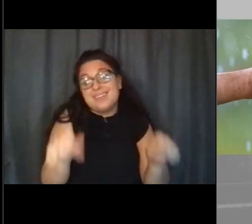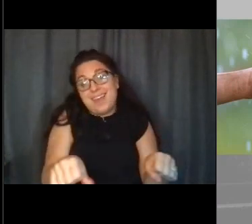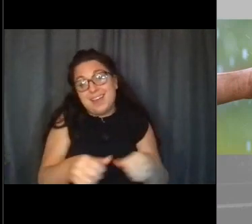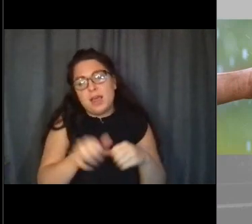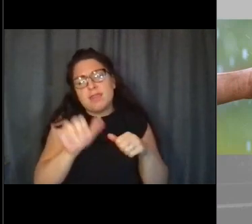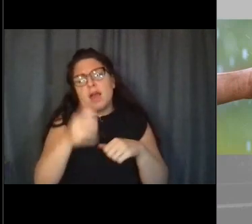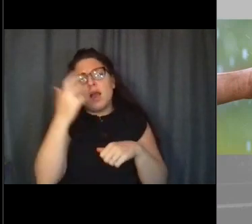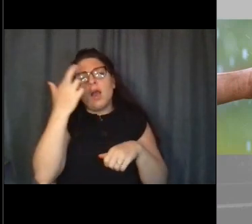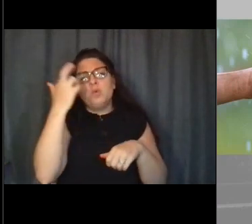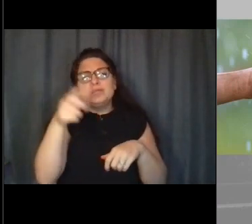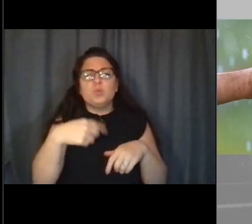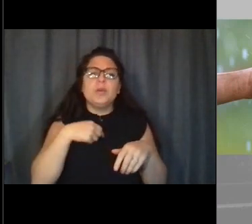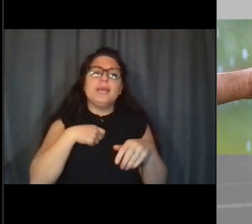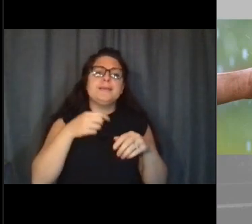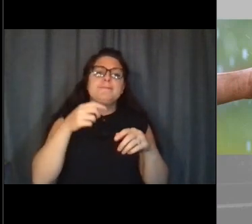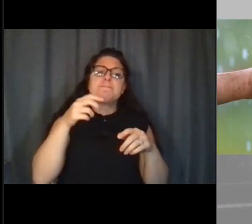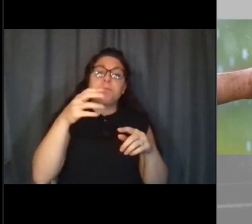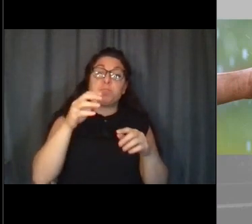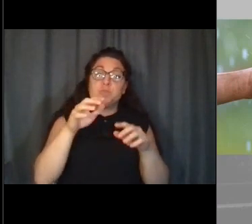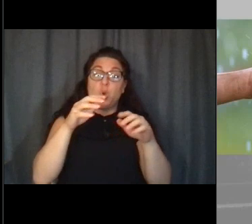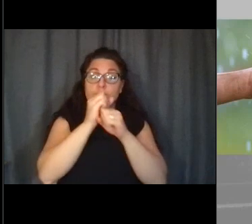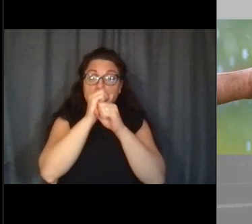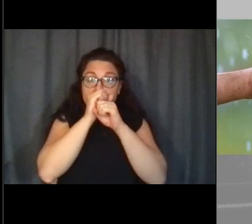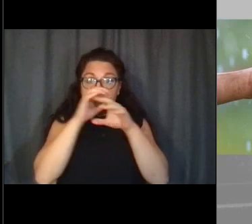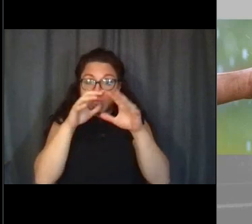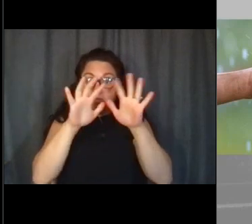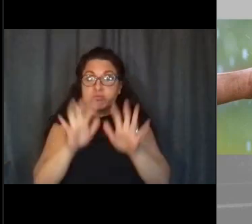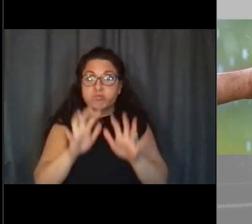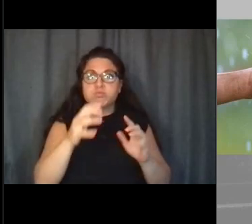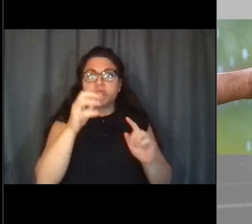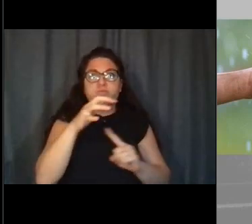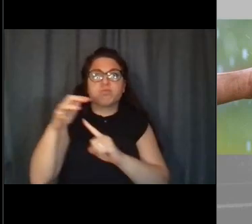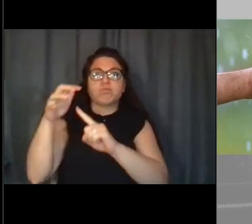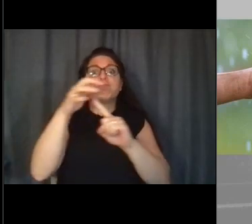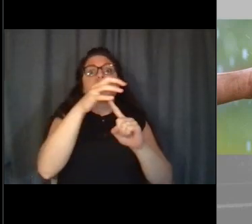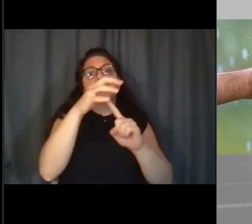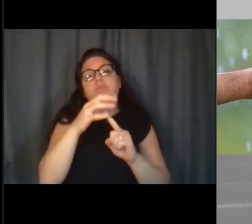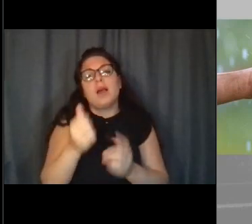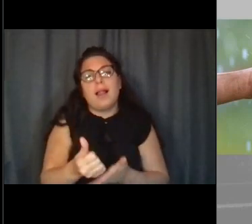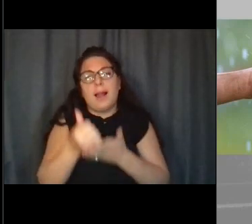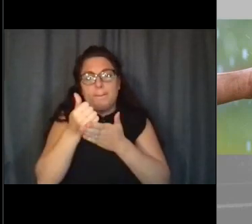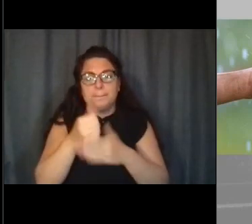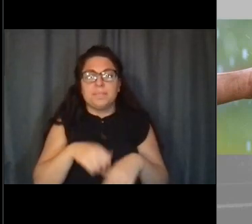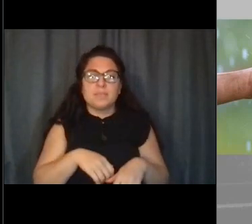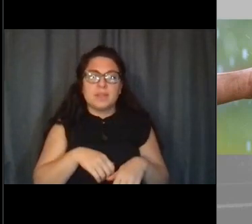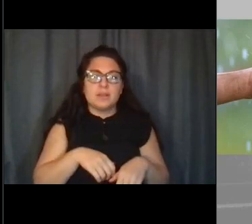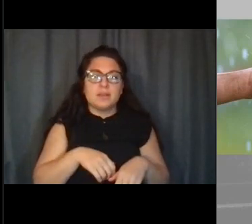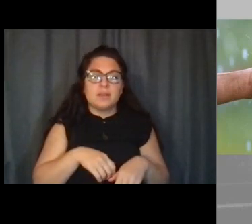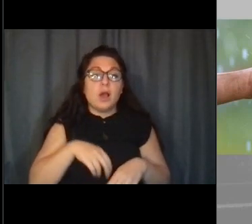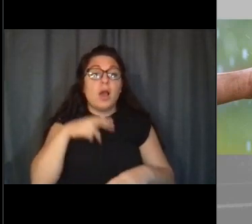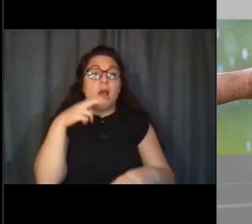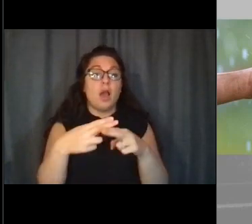is try to figure out that information. It also helps us understand how much shear there is in the atmosphere. We talked about that in our previous webinar,